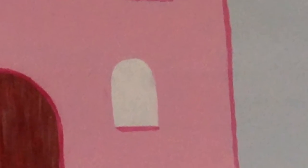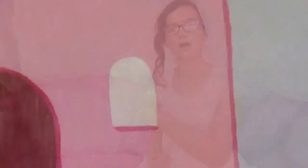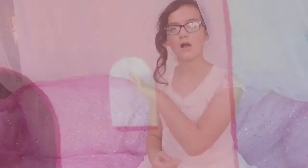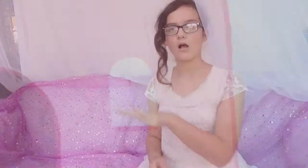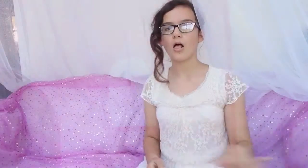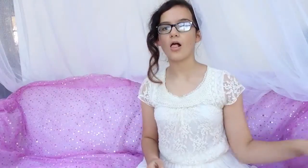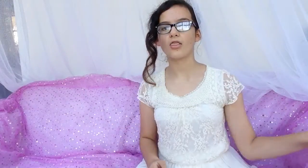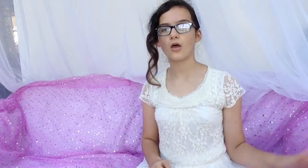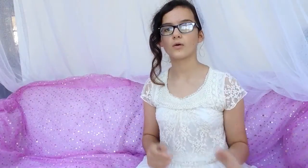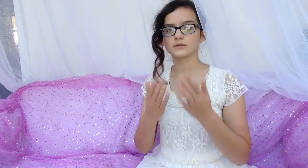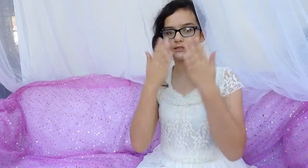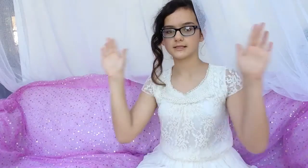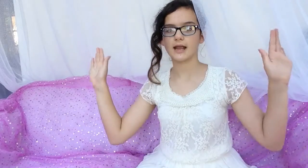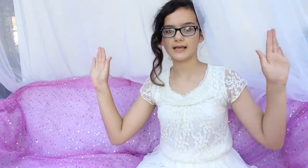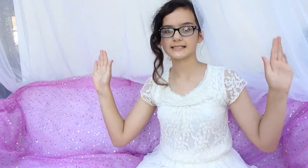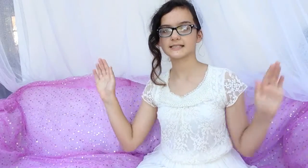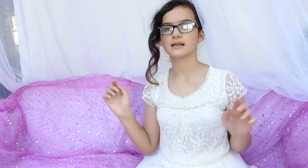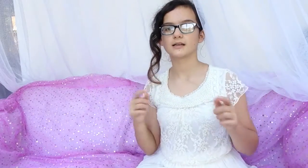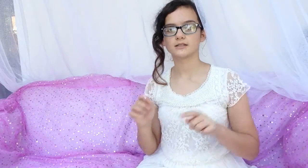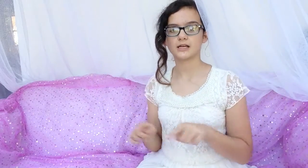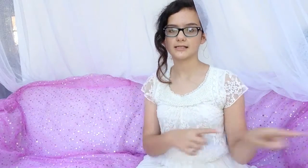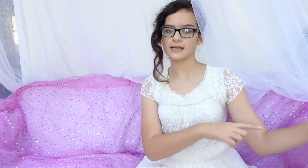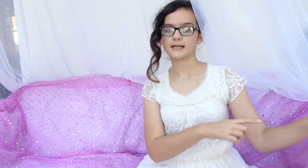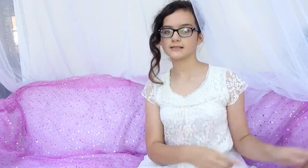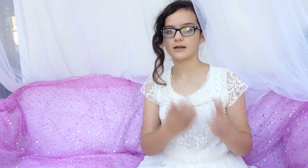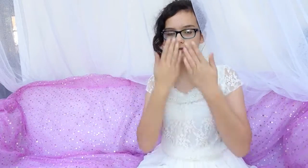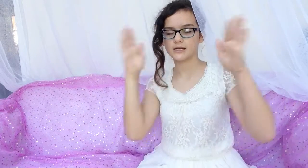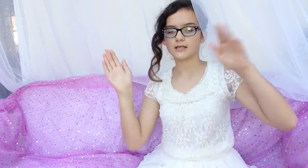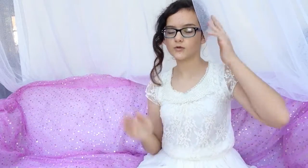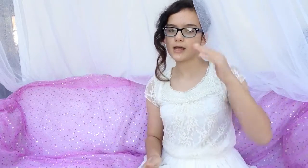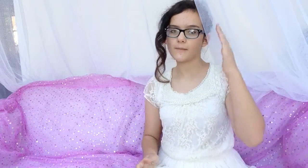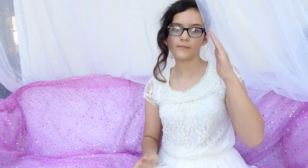All those days chasing down a daydream